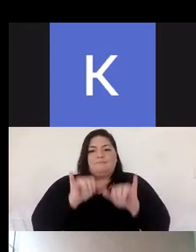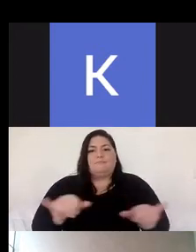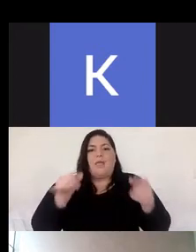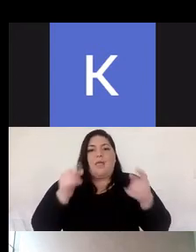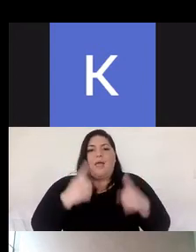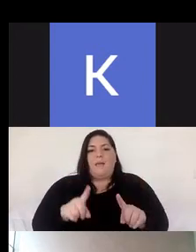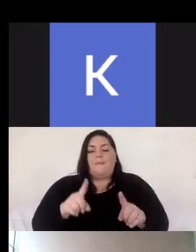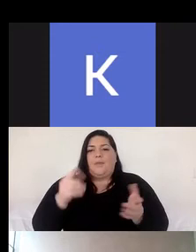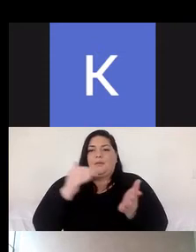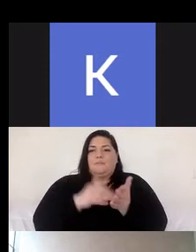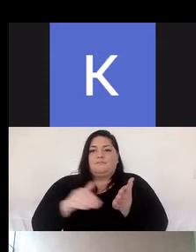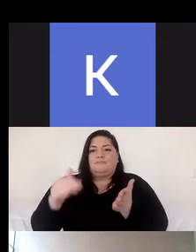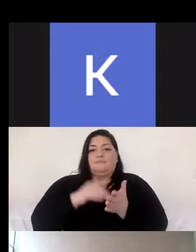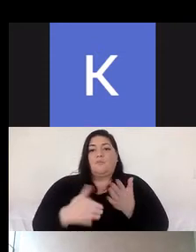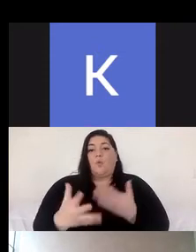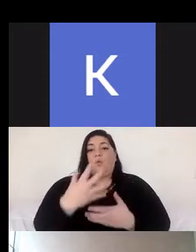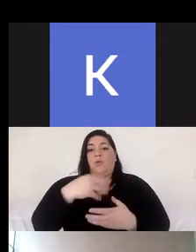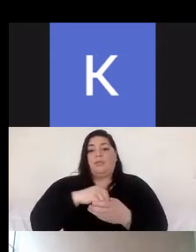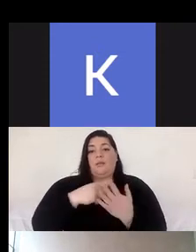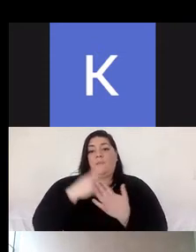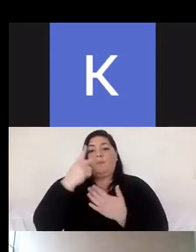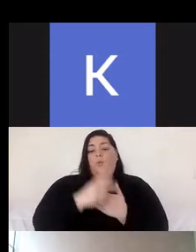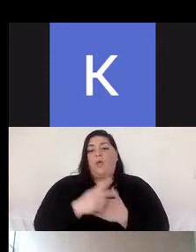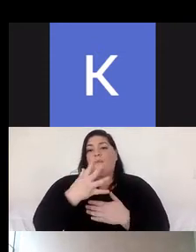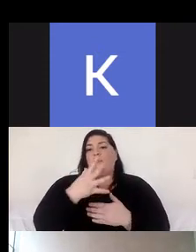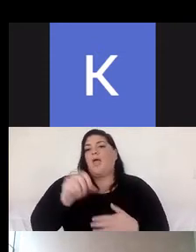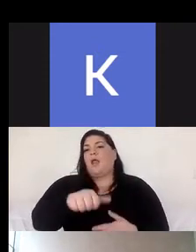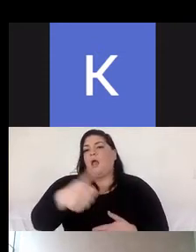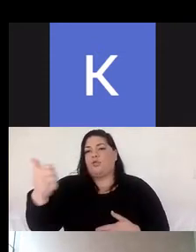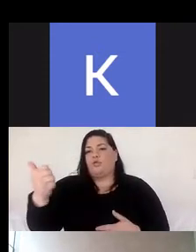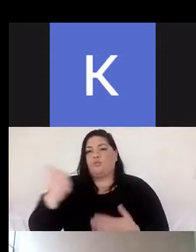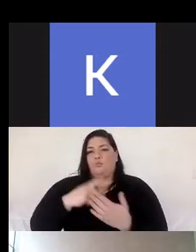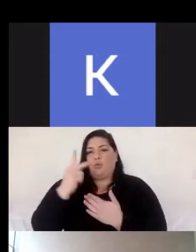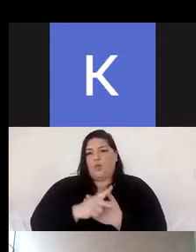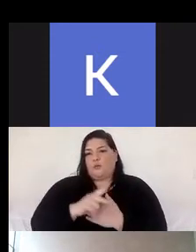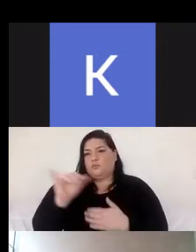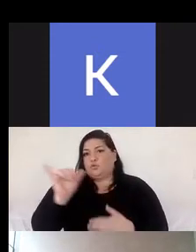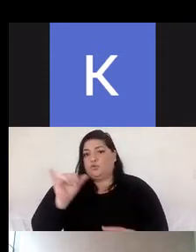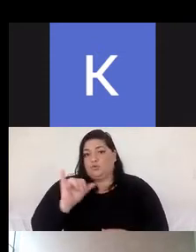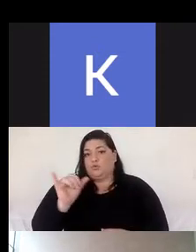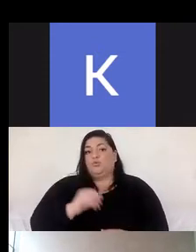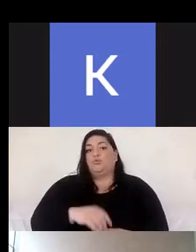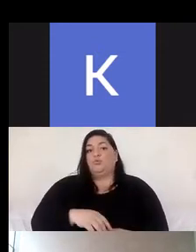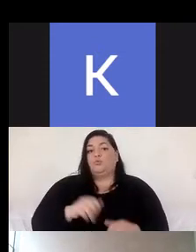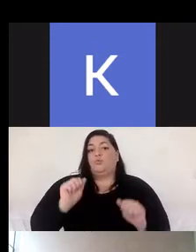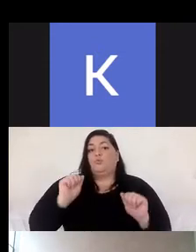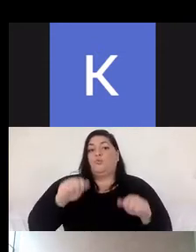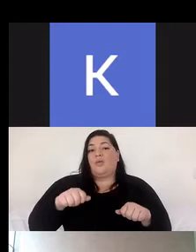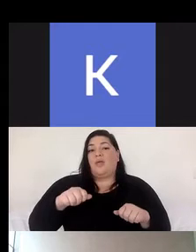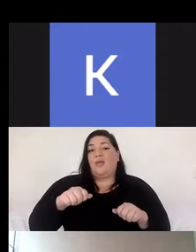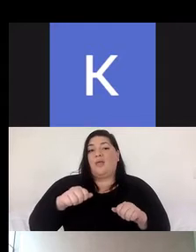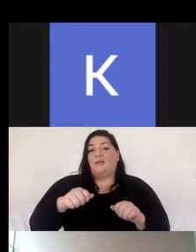both within programs and across programs. They can also highlight the innovative work